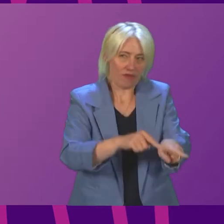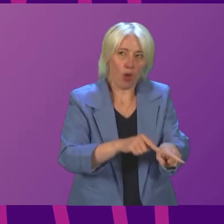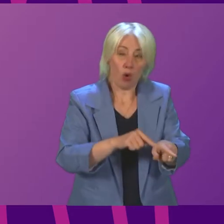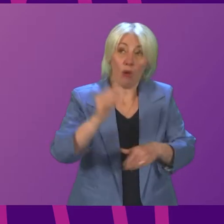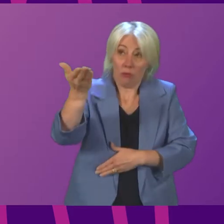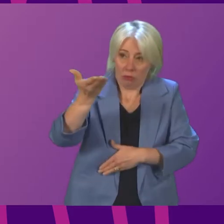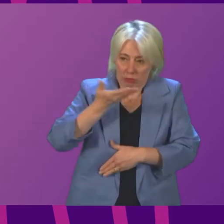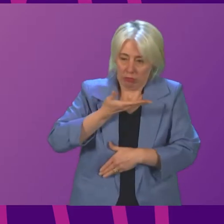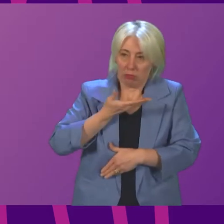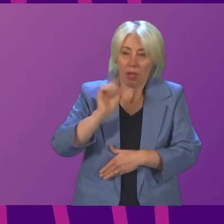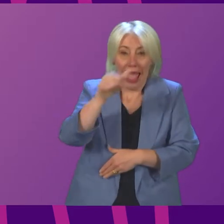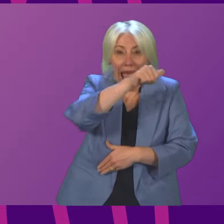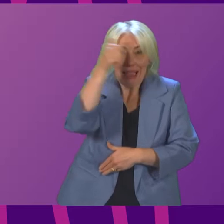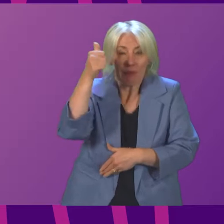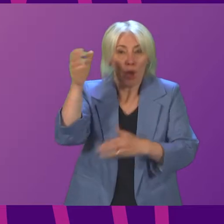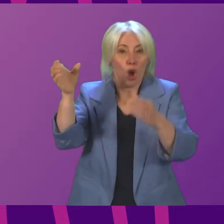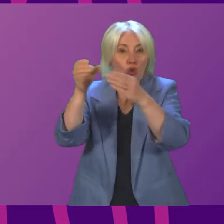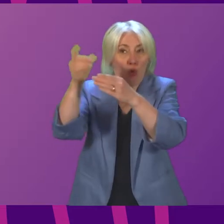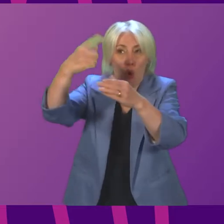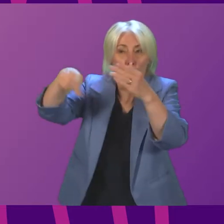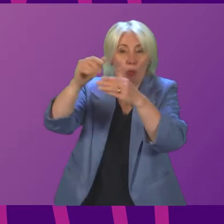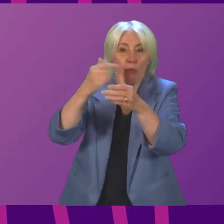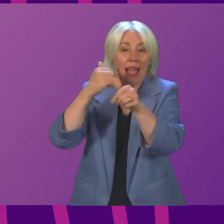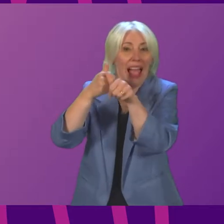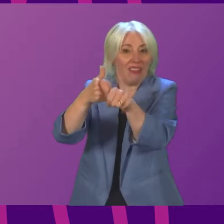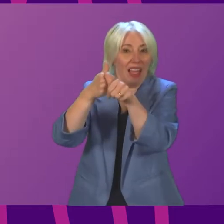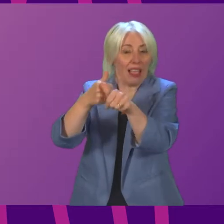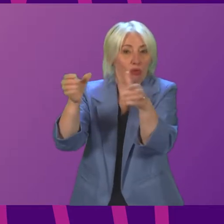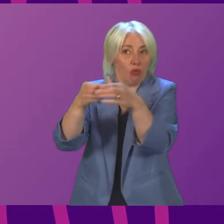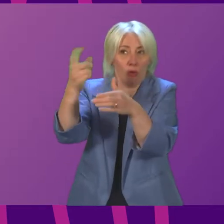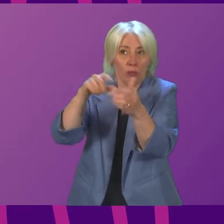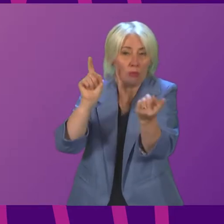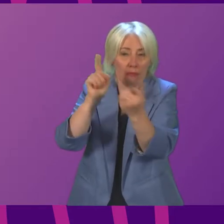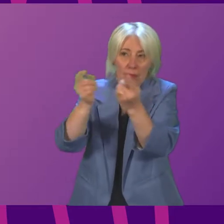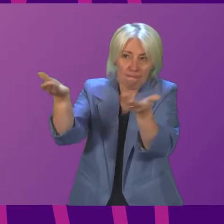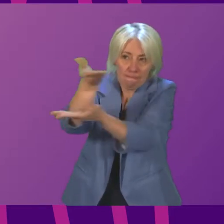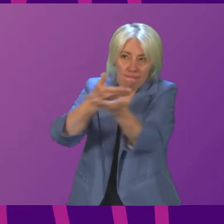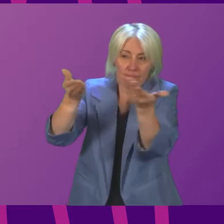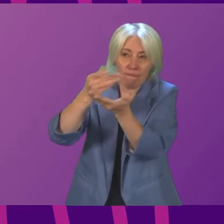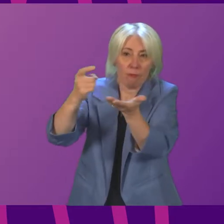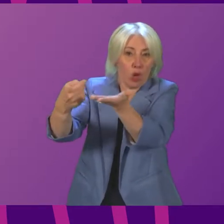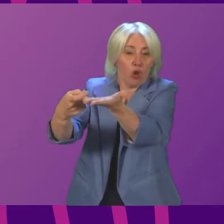When the expert advisory sub-group met and gave its recommendation, we were of course in a period